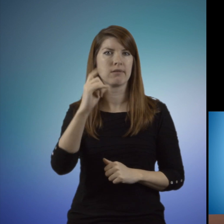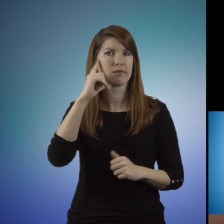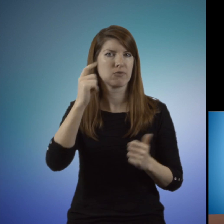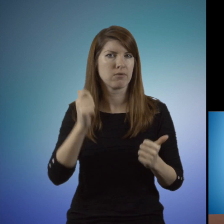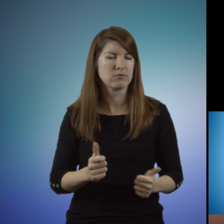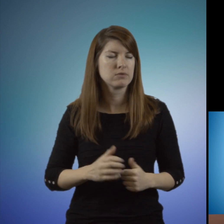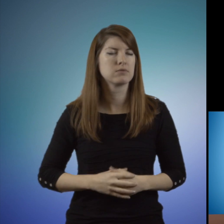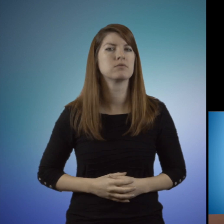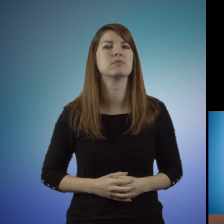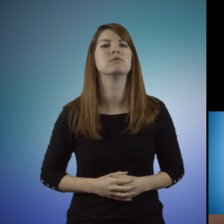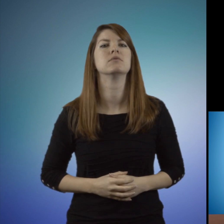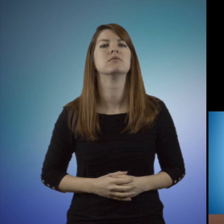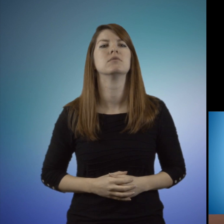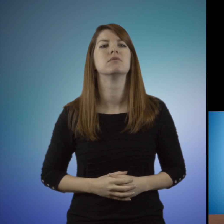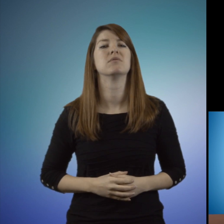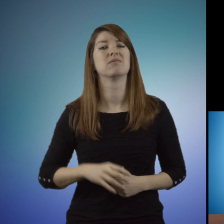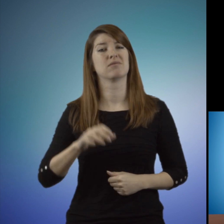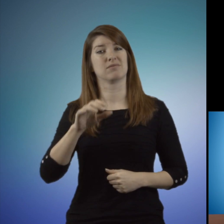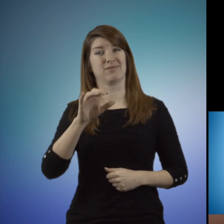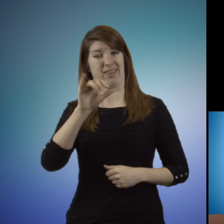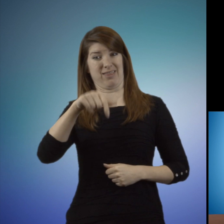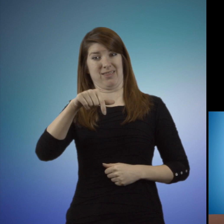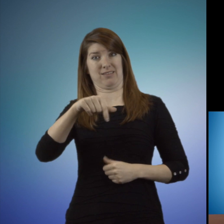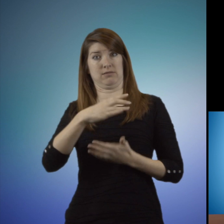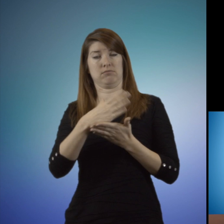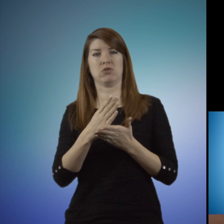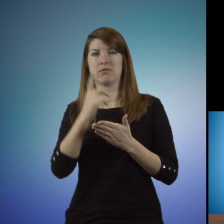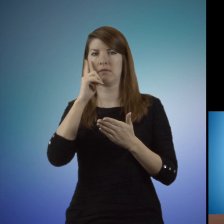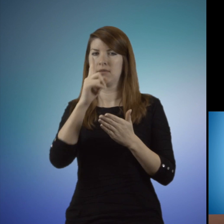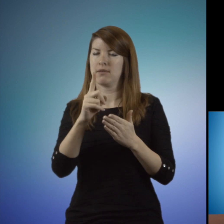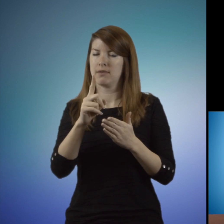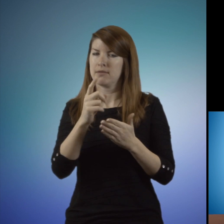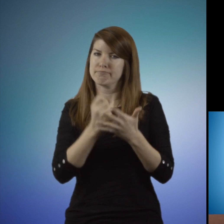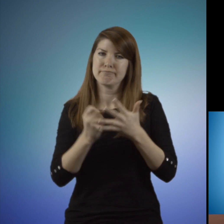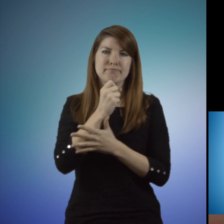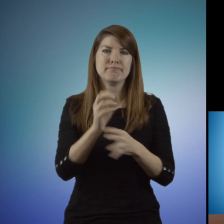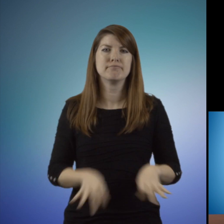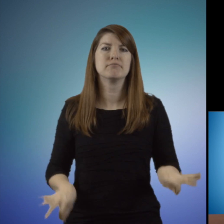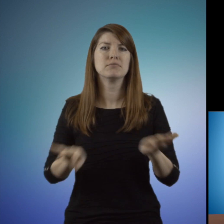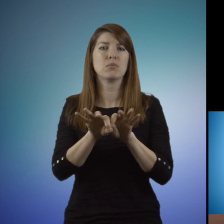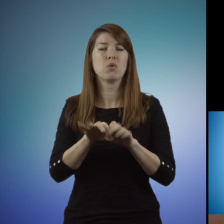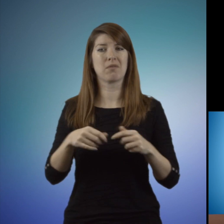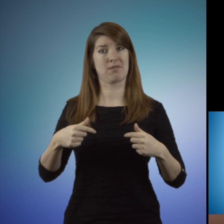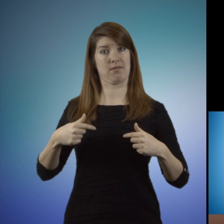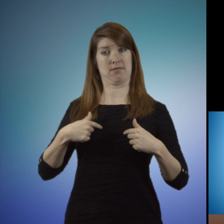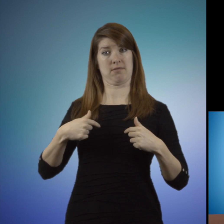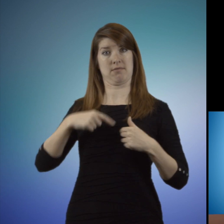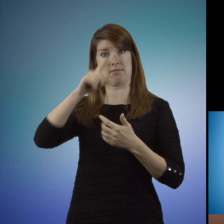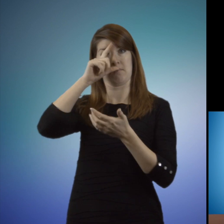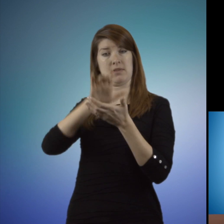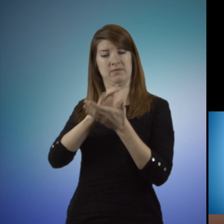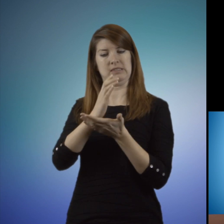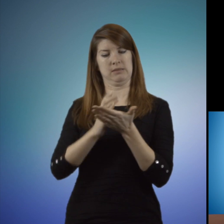And this is the part that I think is really important because I believe that some of our children are found ineligible for Part B